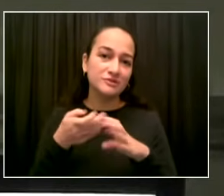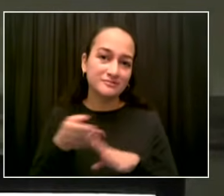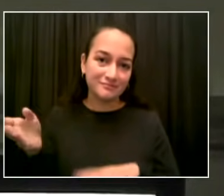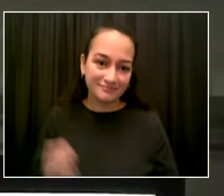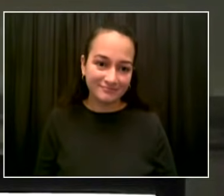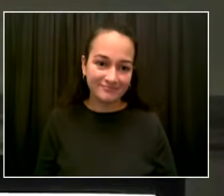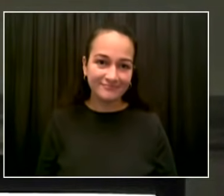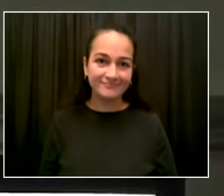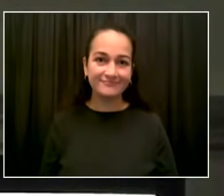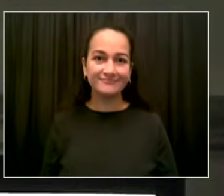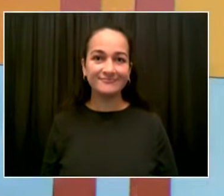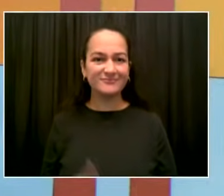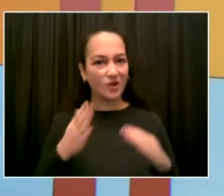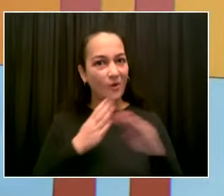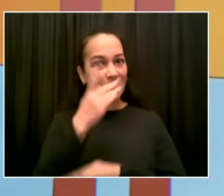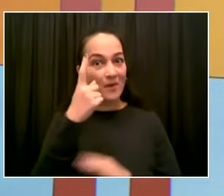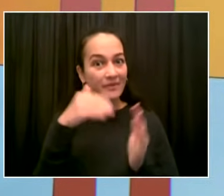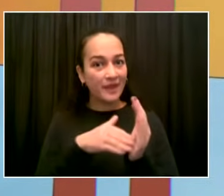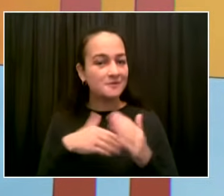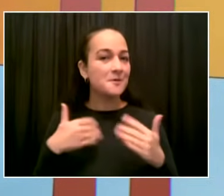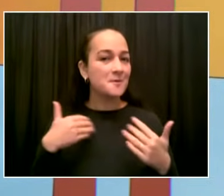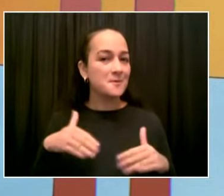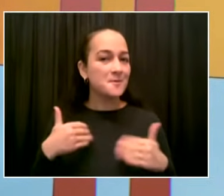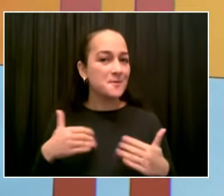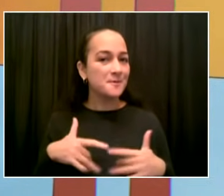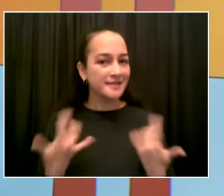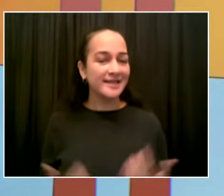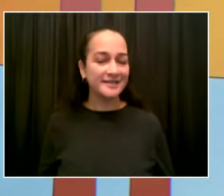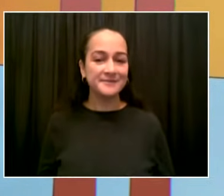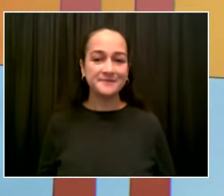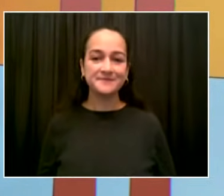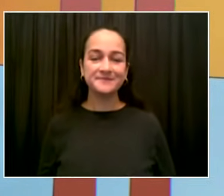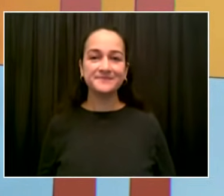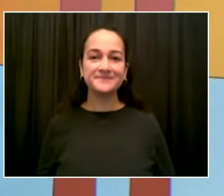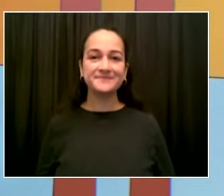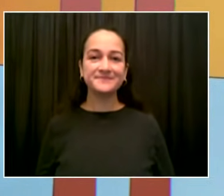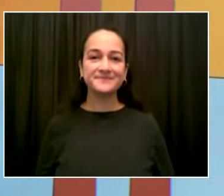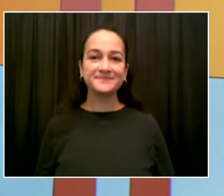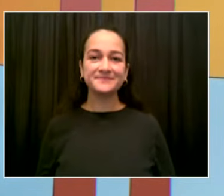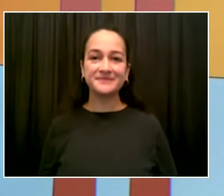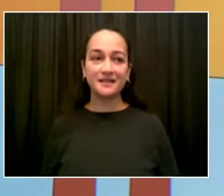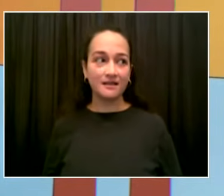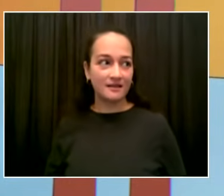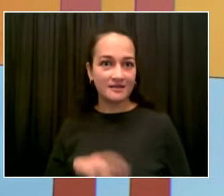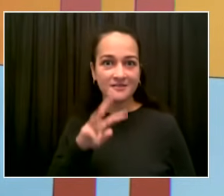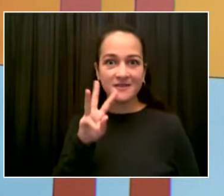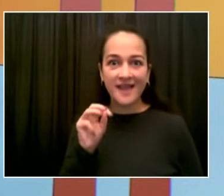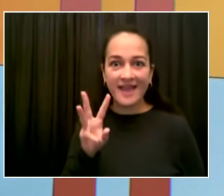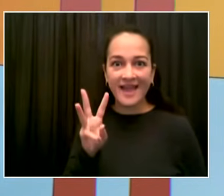,IT ANDE Wb@■n]■ MET THE THOUSAND REDUCTION TARGET. IT'S 1,109 WITH THE REDUCTION.